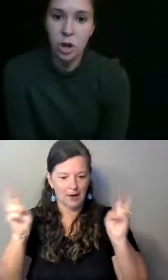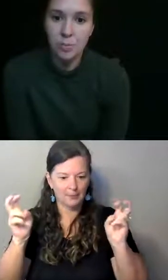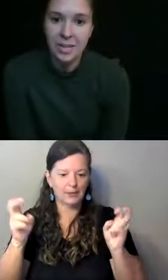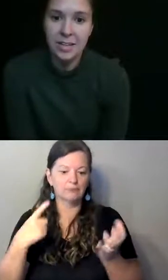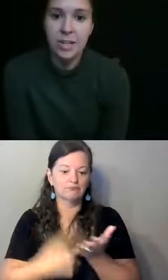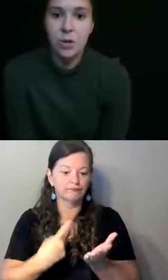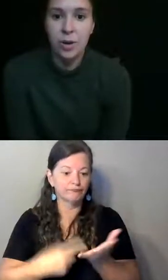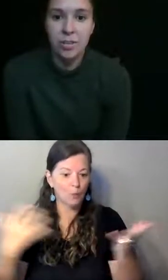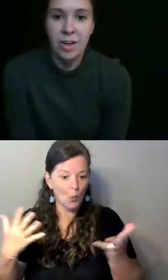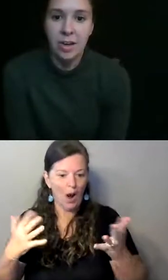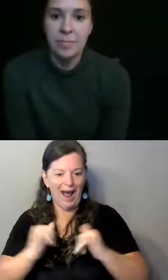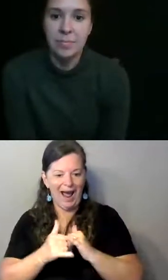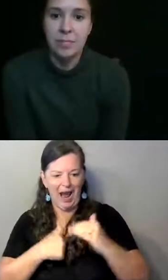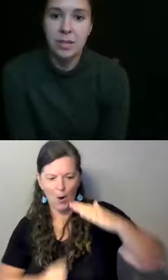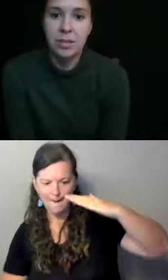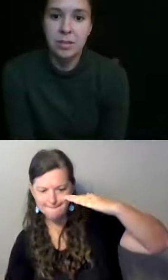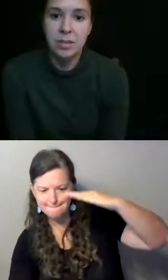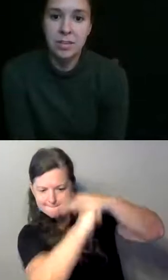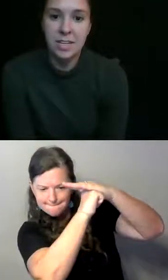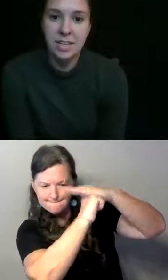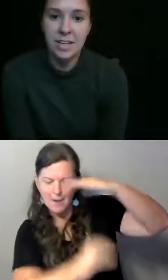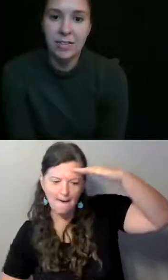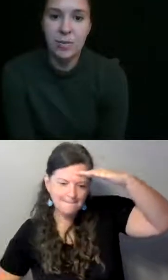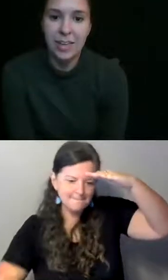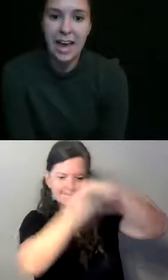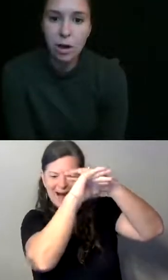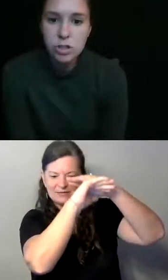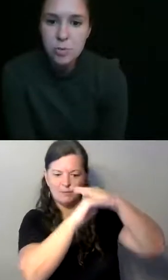culminate with the how to